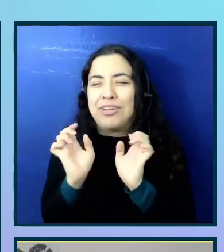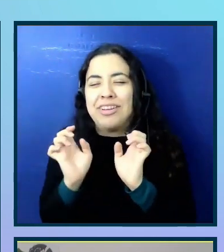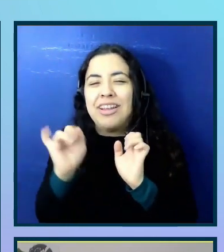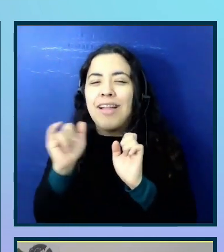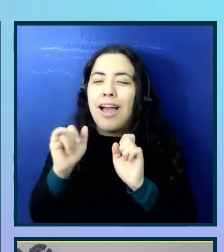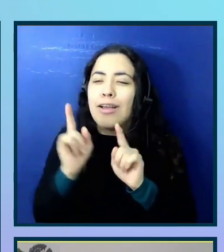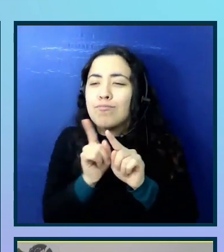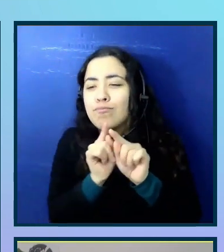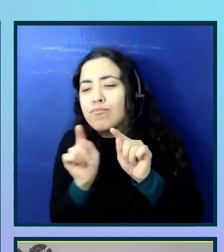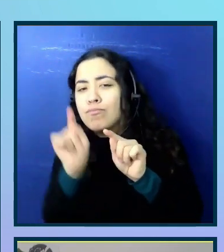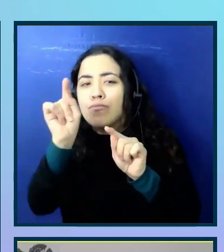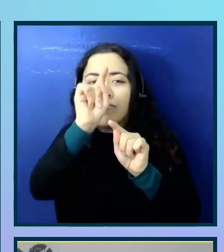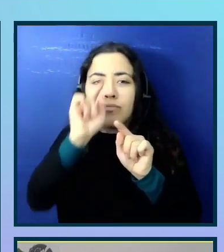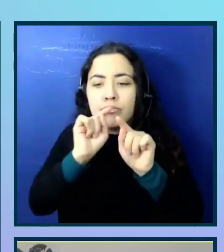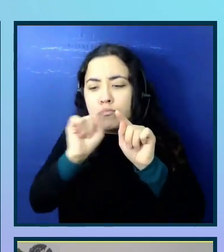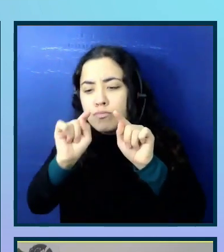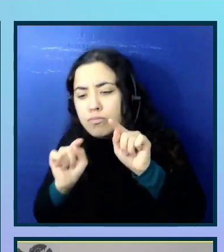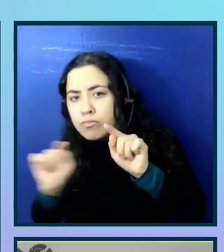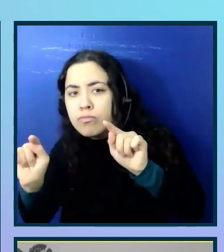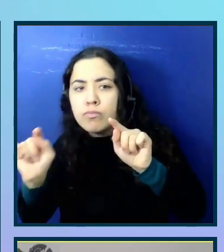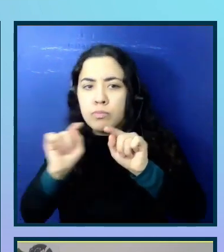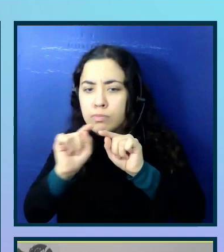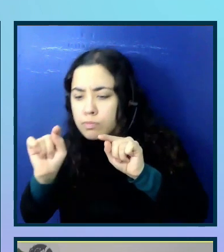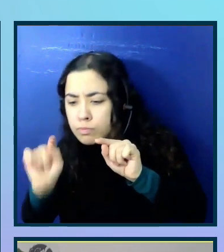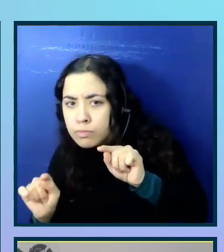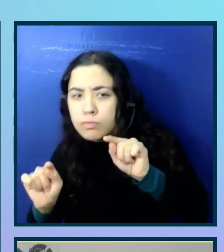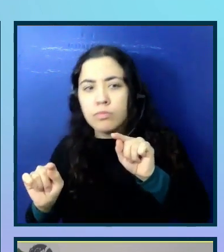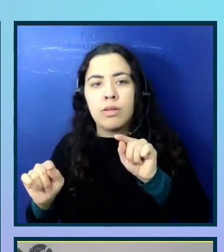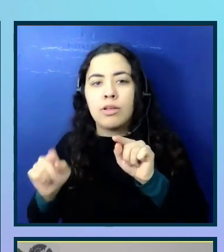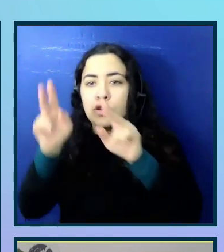key strokes and stuff like that, so that I can just like drag and drop them in my file